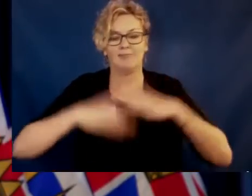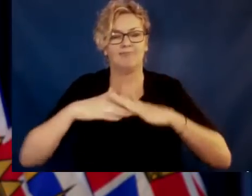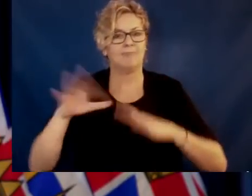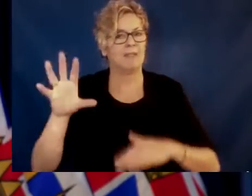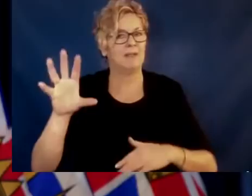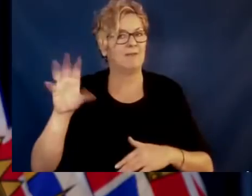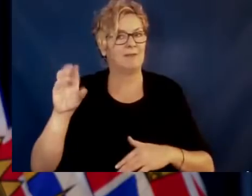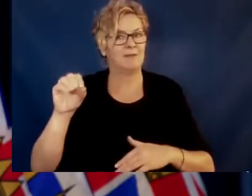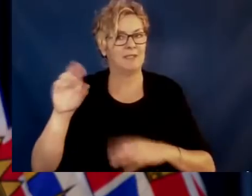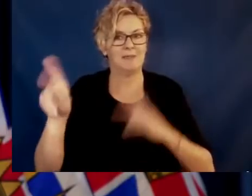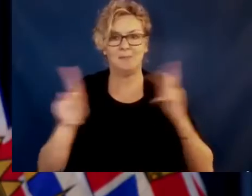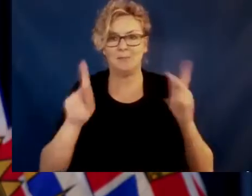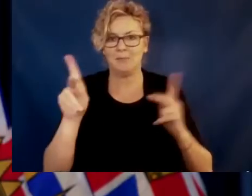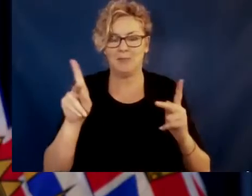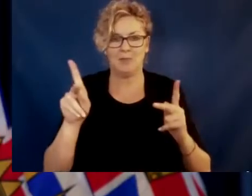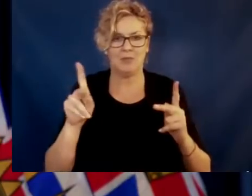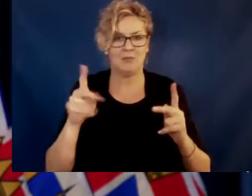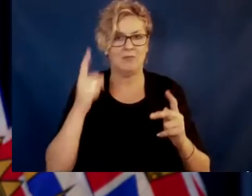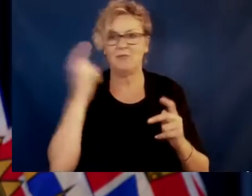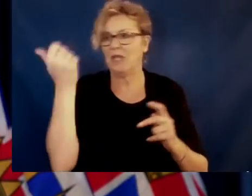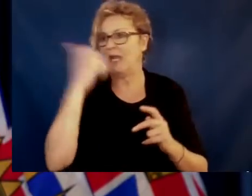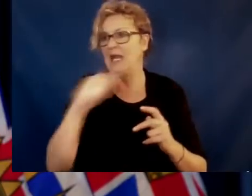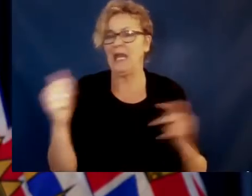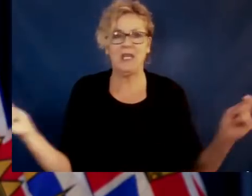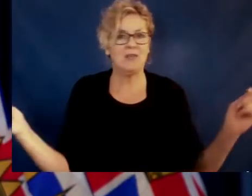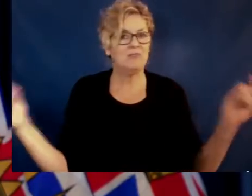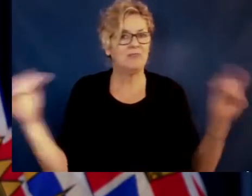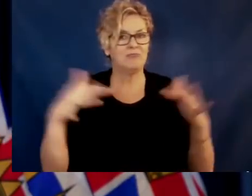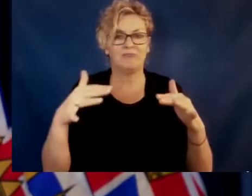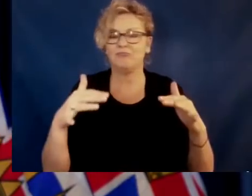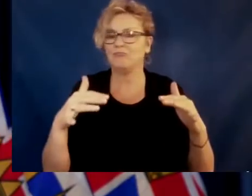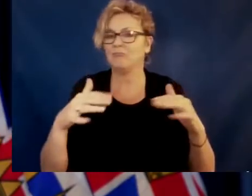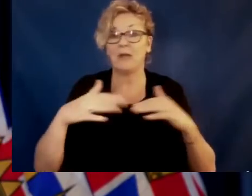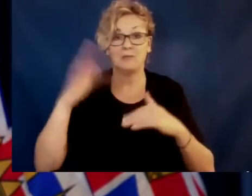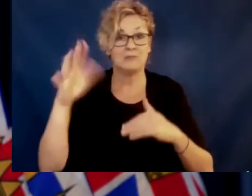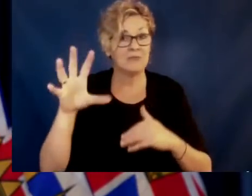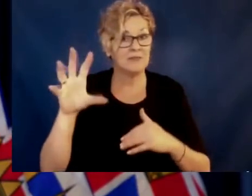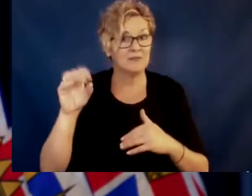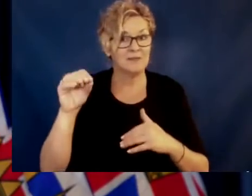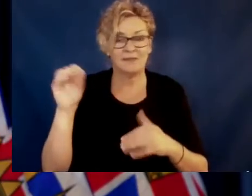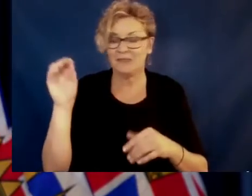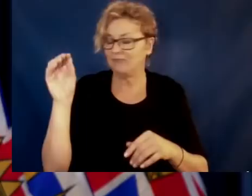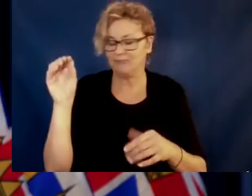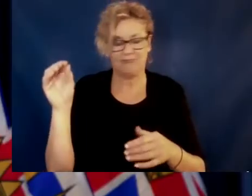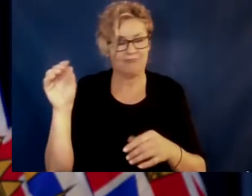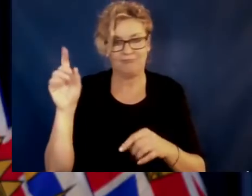risk. And we need to use our other measures like hand cleaning and wearing masks.